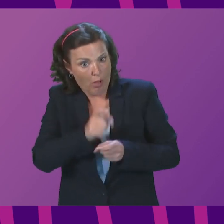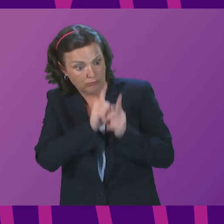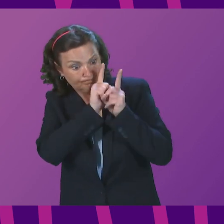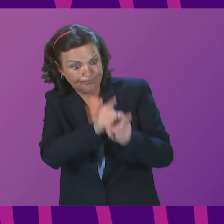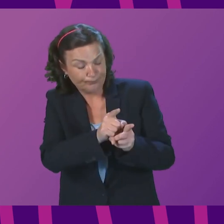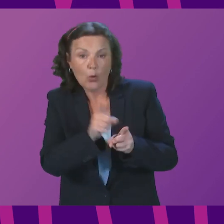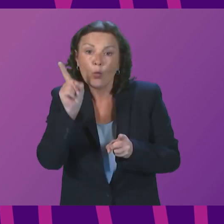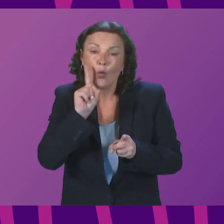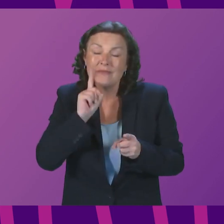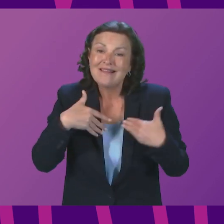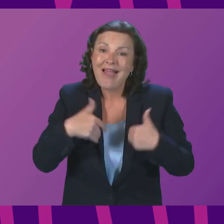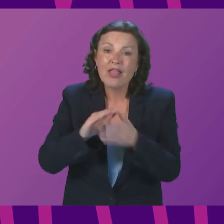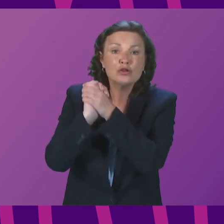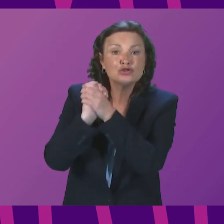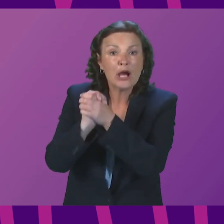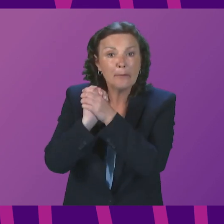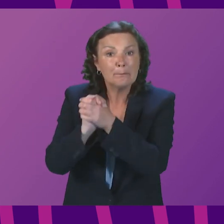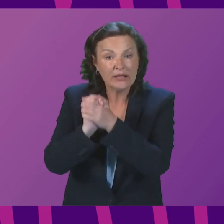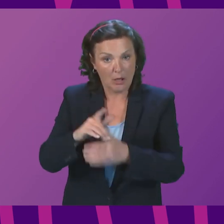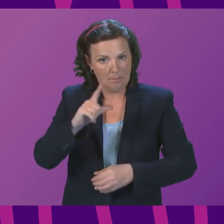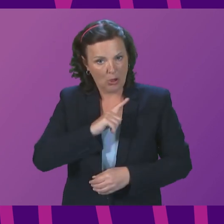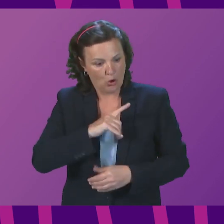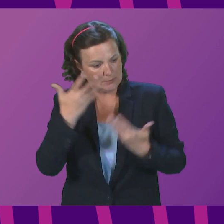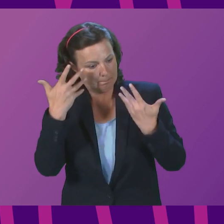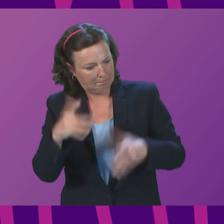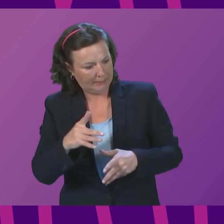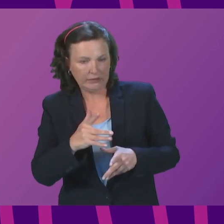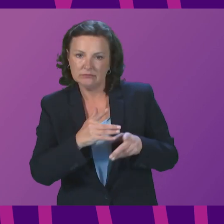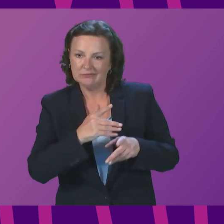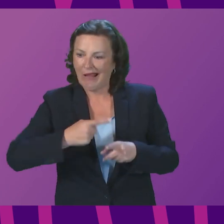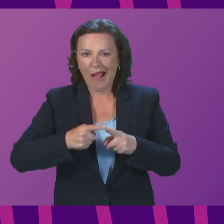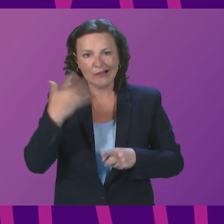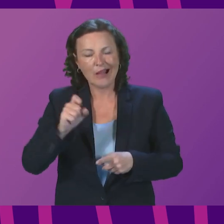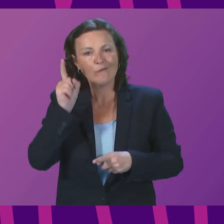champion, in light of the appointment of a women’s health ambassador for England.